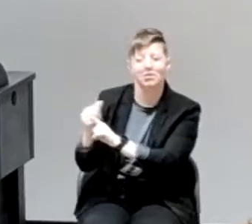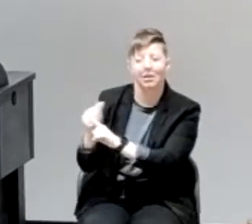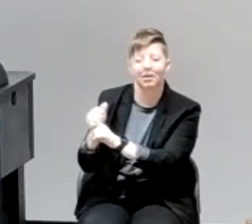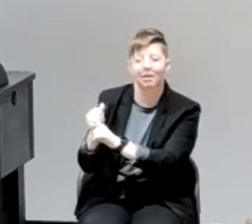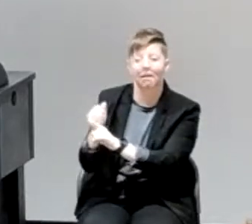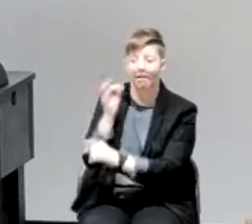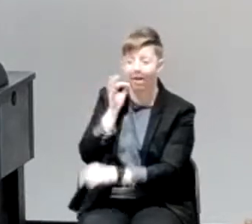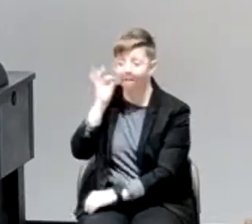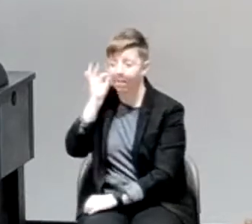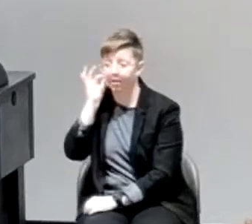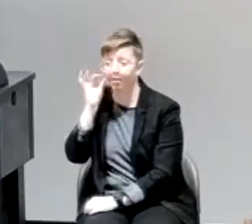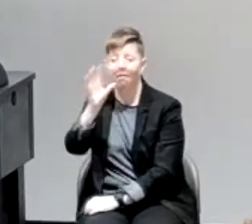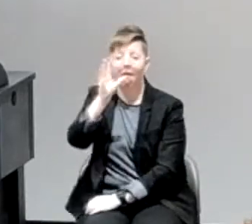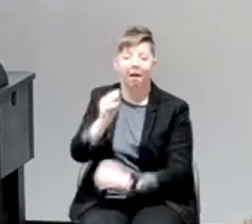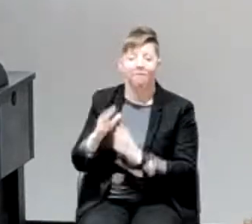where we have a really sick historical